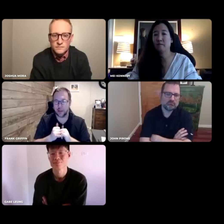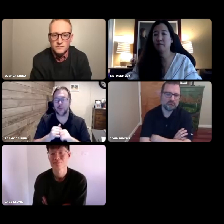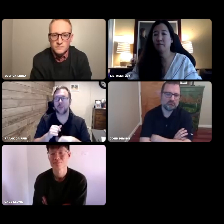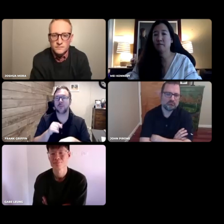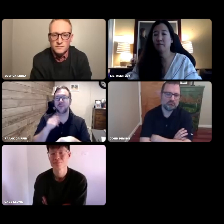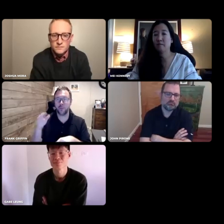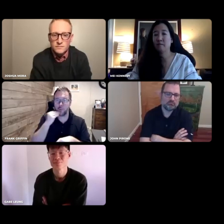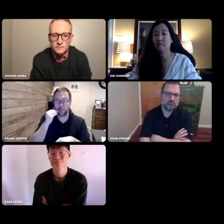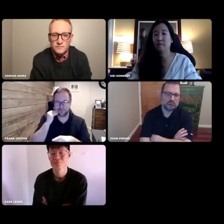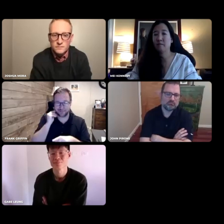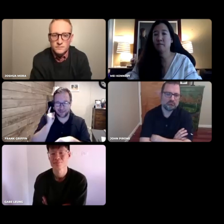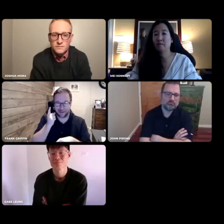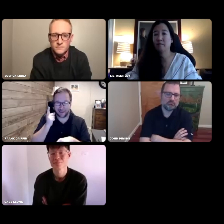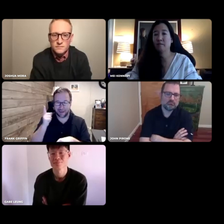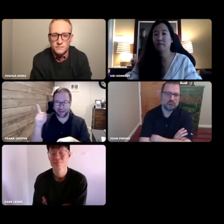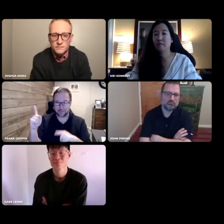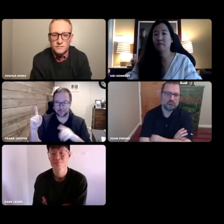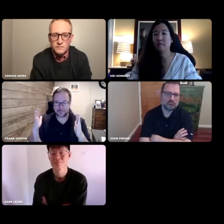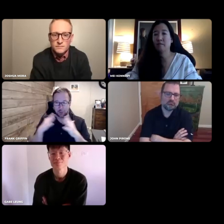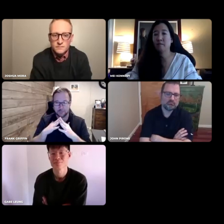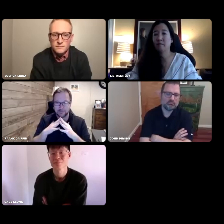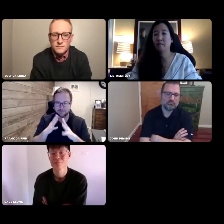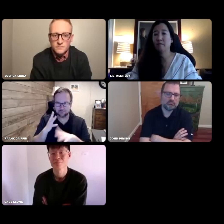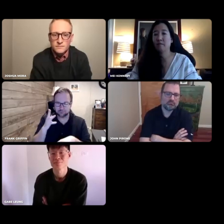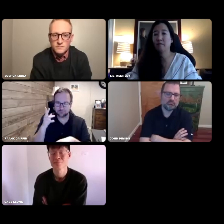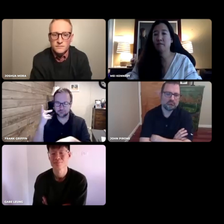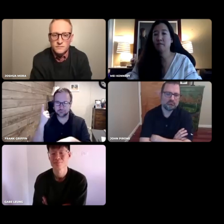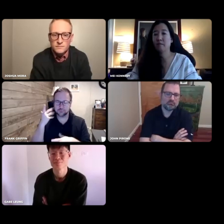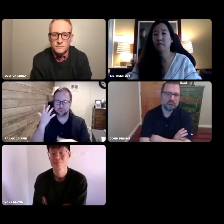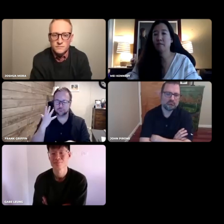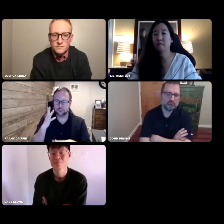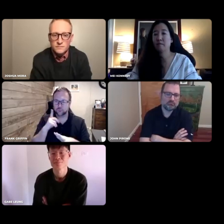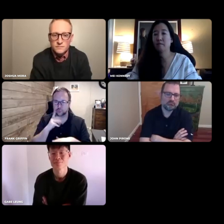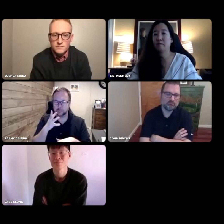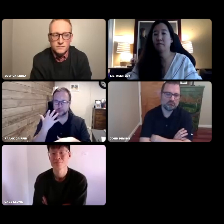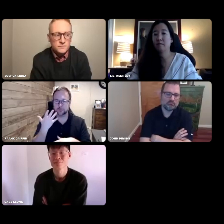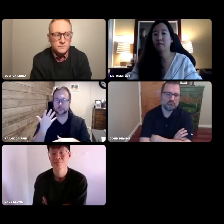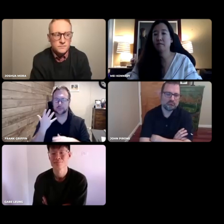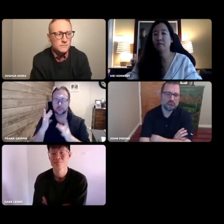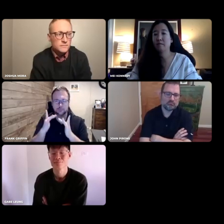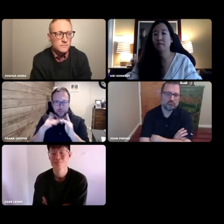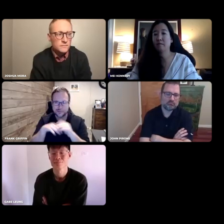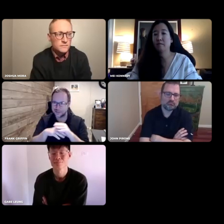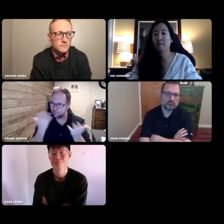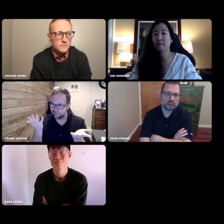Not a full semester, but we were surprised. They were out of town, of course.